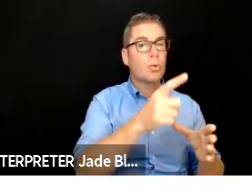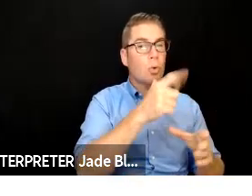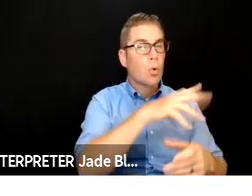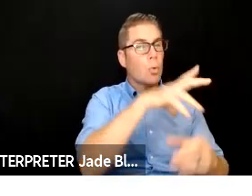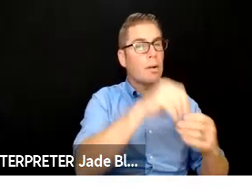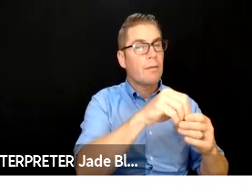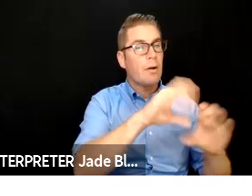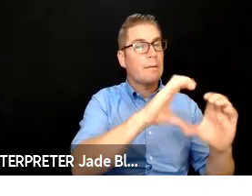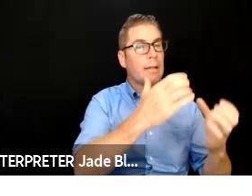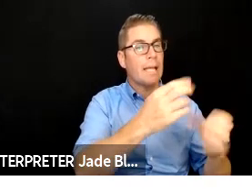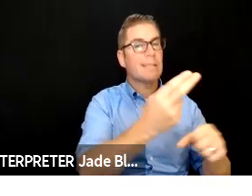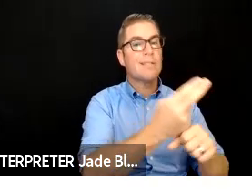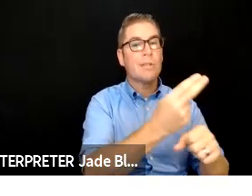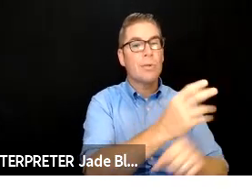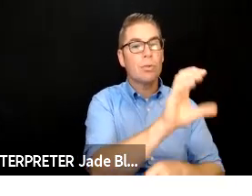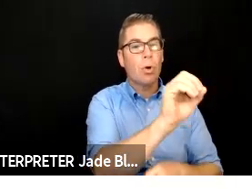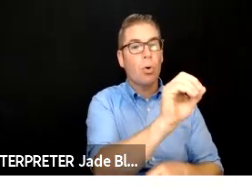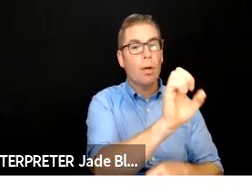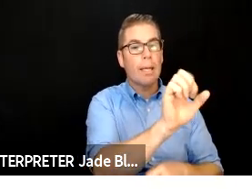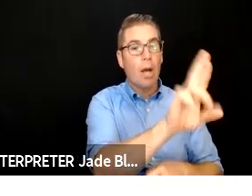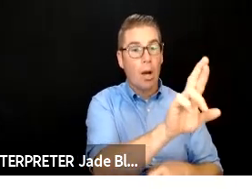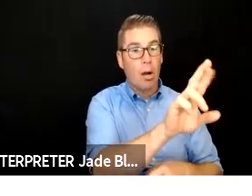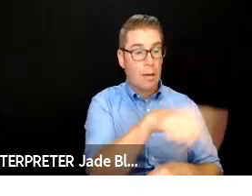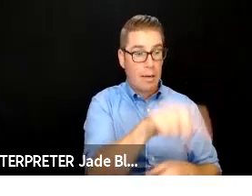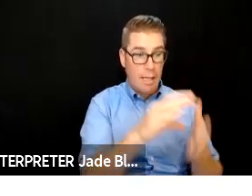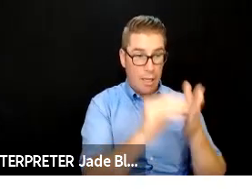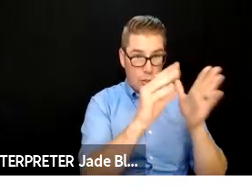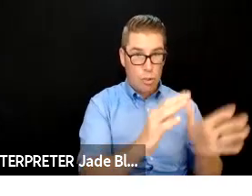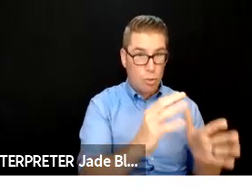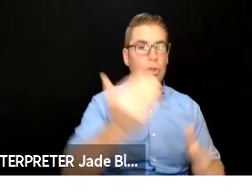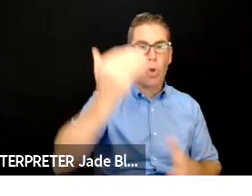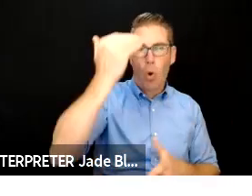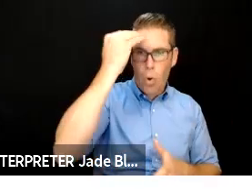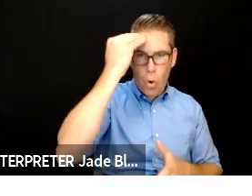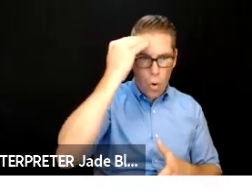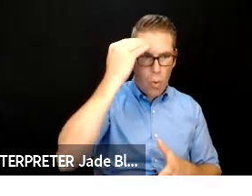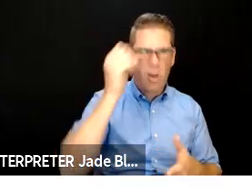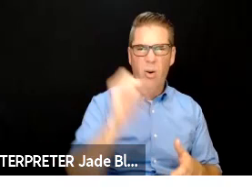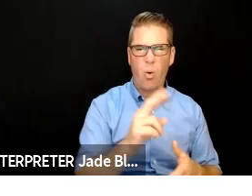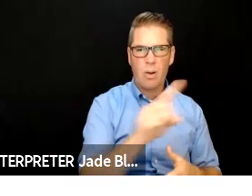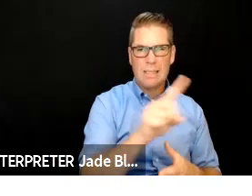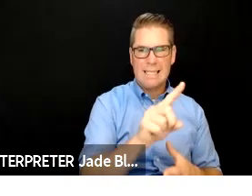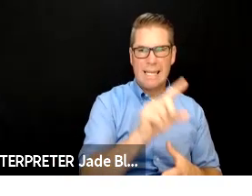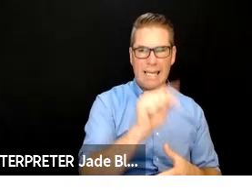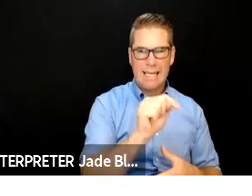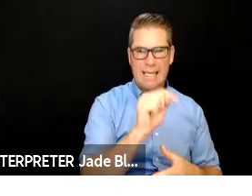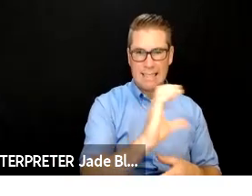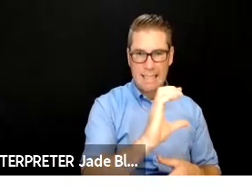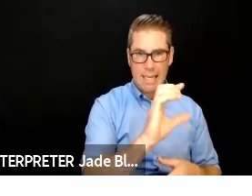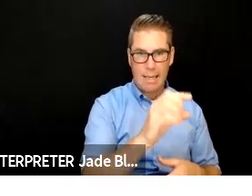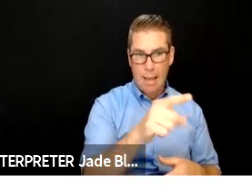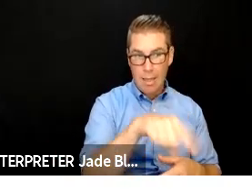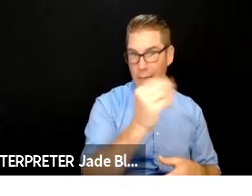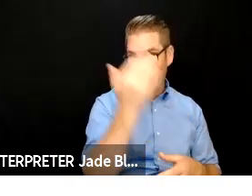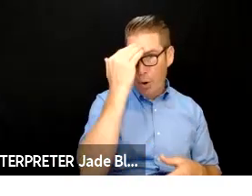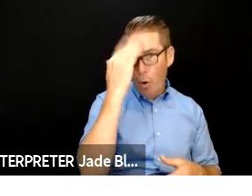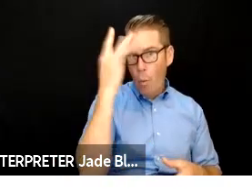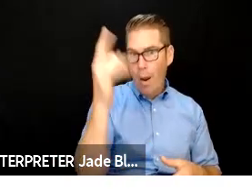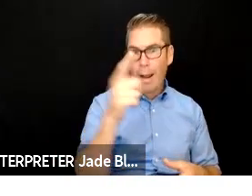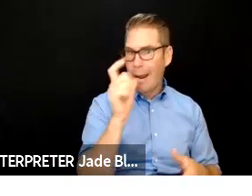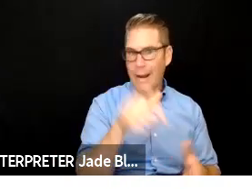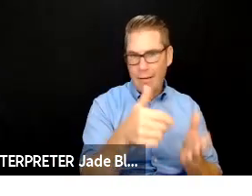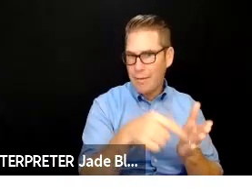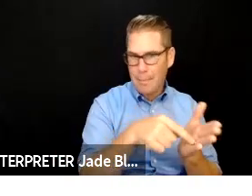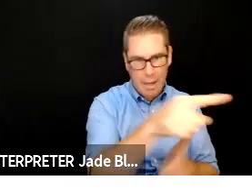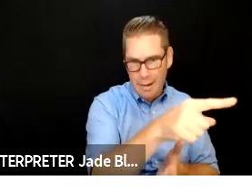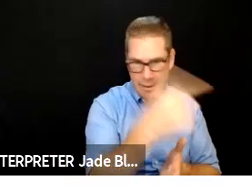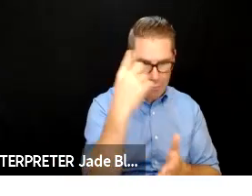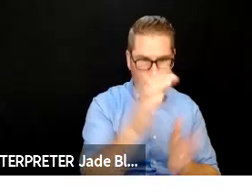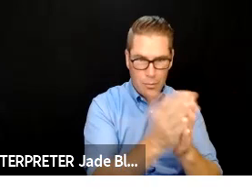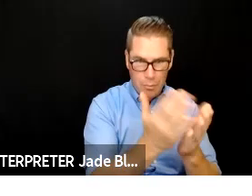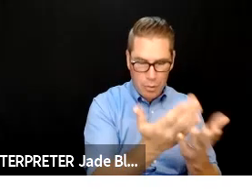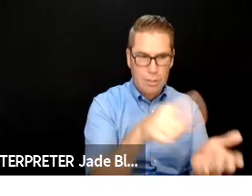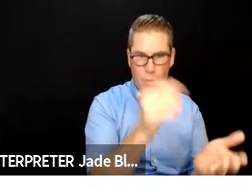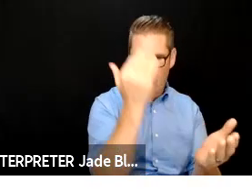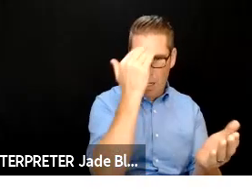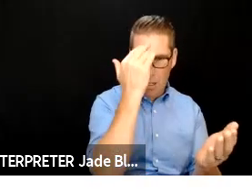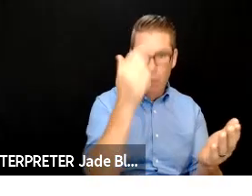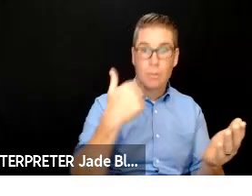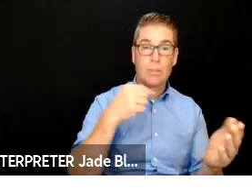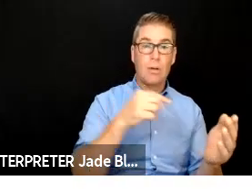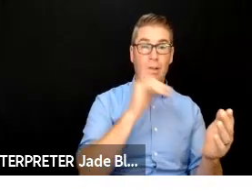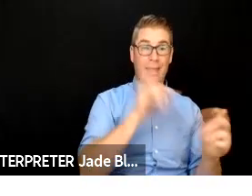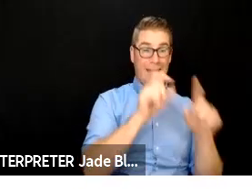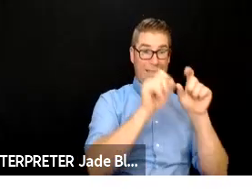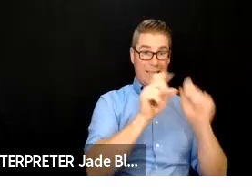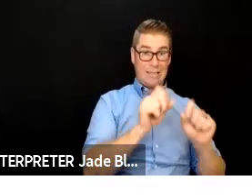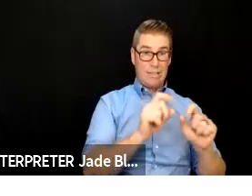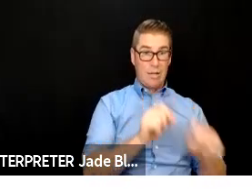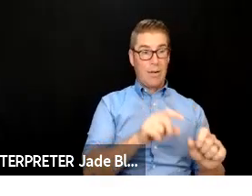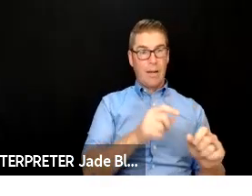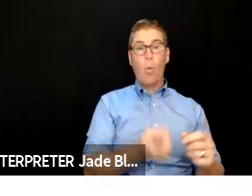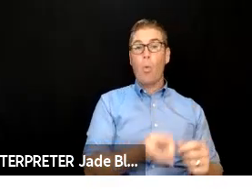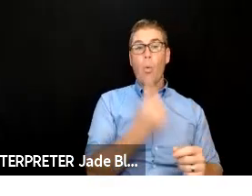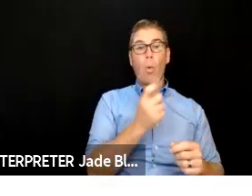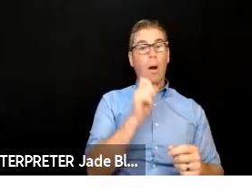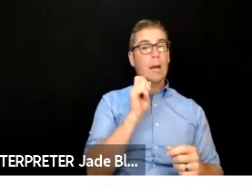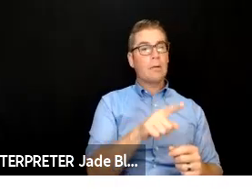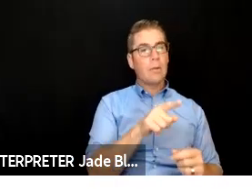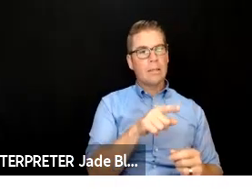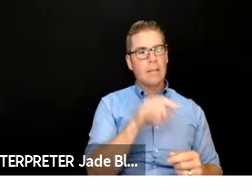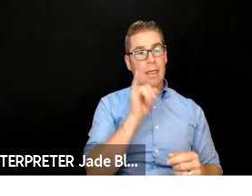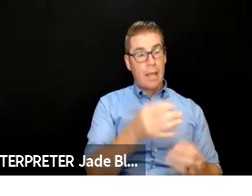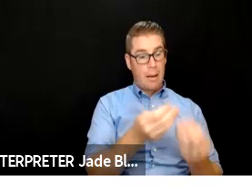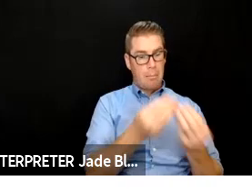Sally Potter: And the students knew that they used. Oh, er, because they didn't have to. Or as etc. They didn't. They didn't have to pay for their textbook and you know they just ask them, you know, how did you, how did you like the materials for this class. So just take a second to read through these